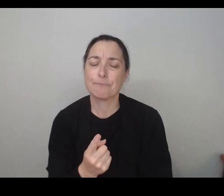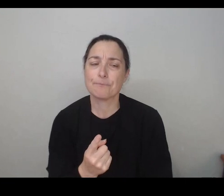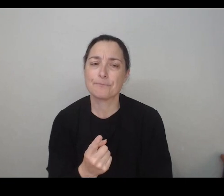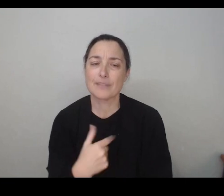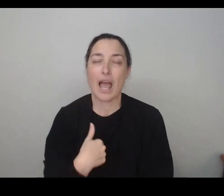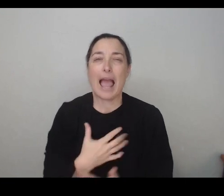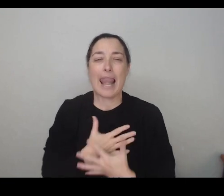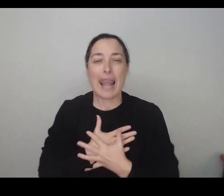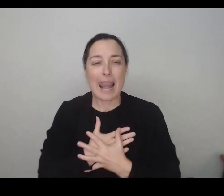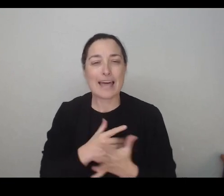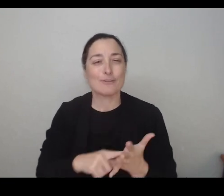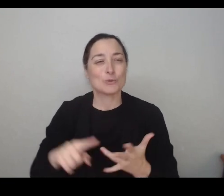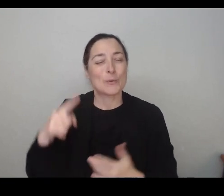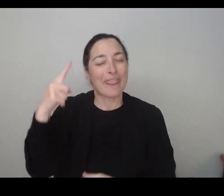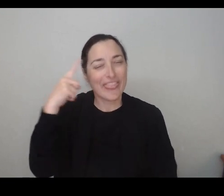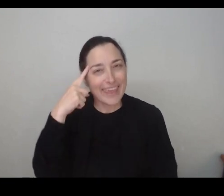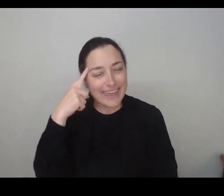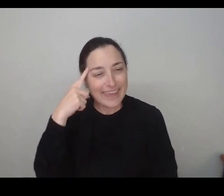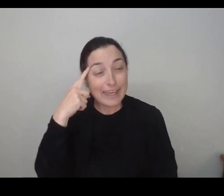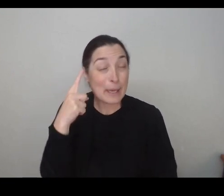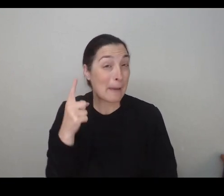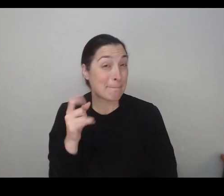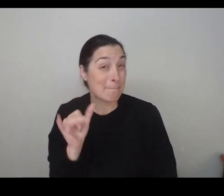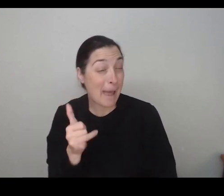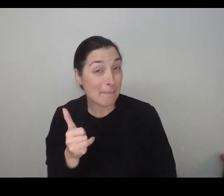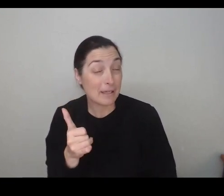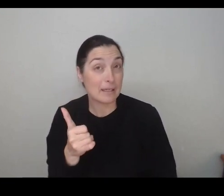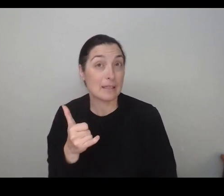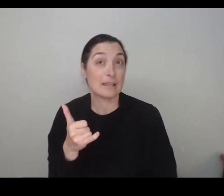that maybe Gauguin will have been pleased